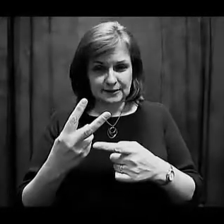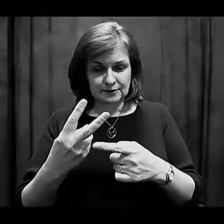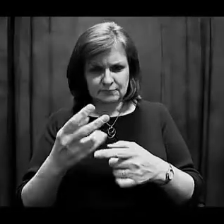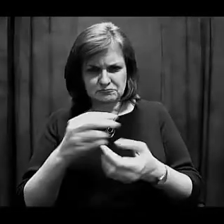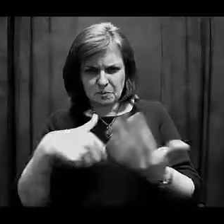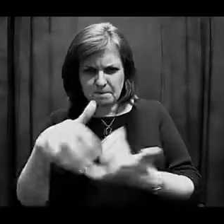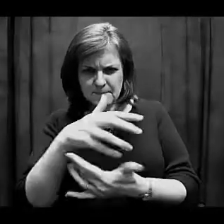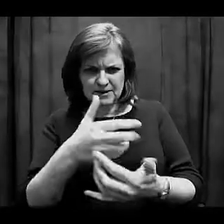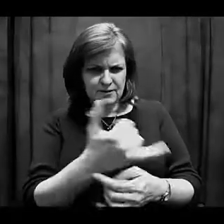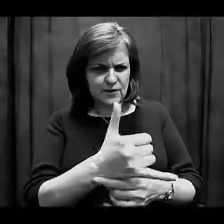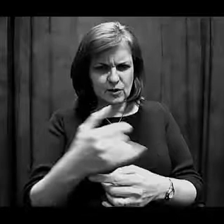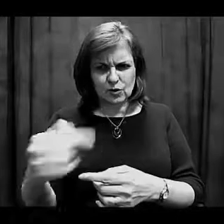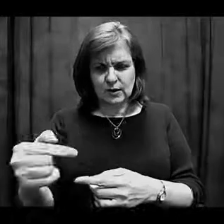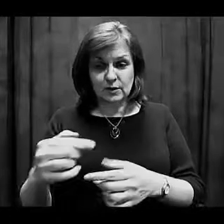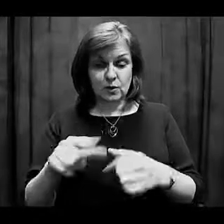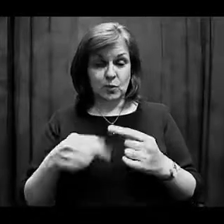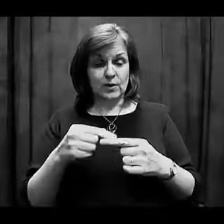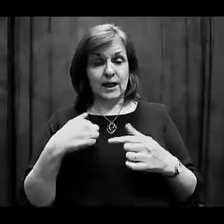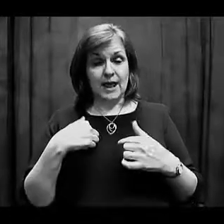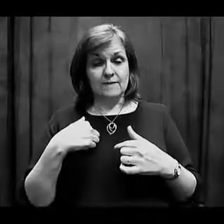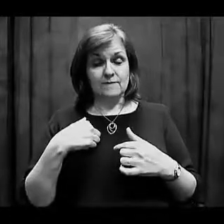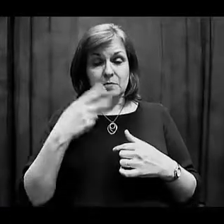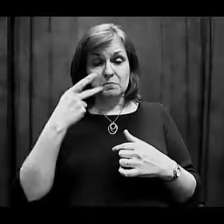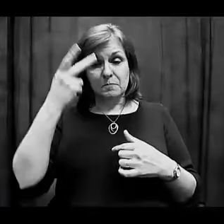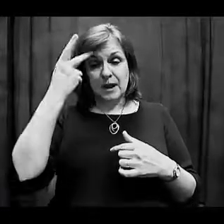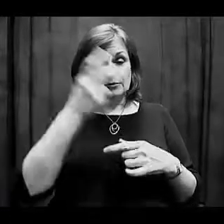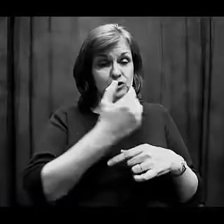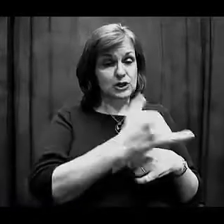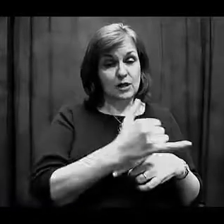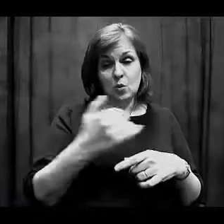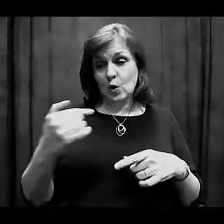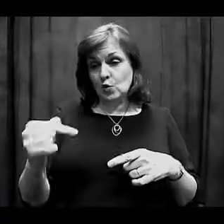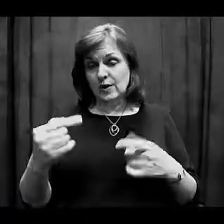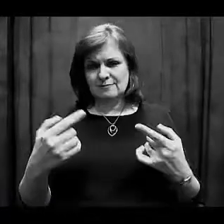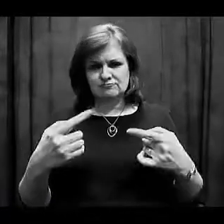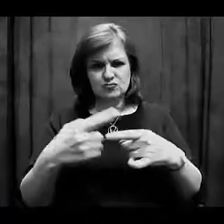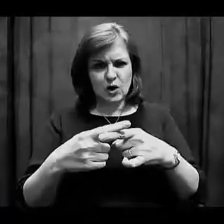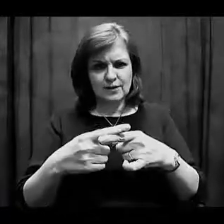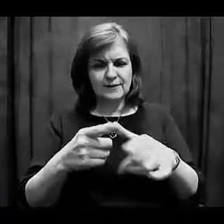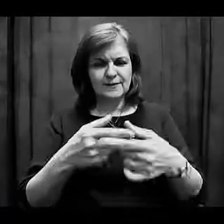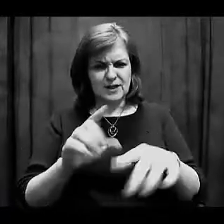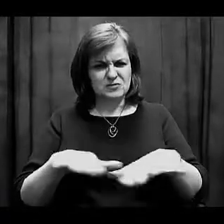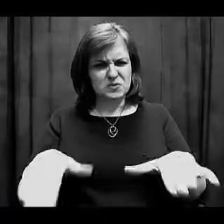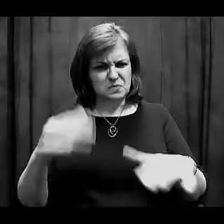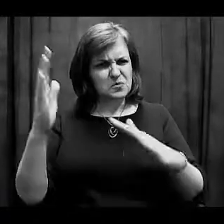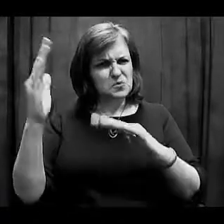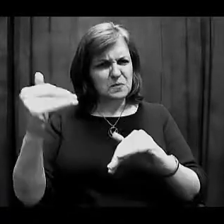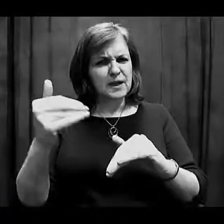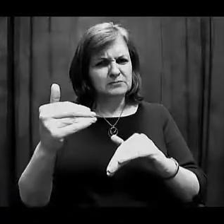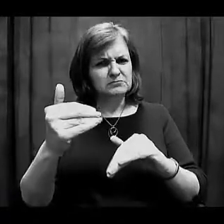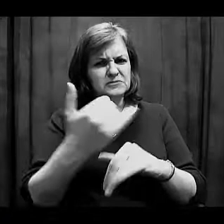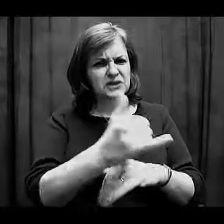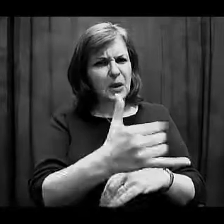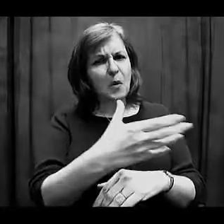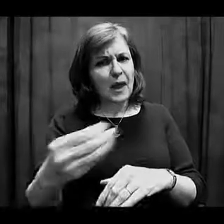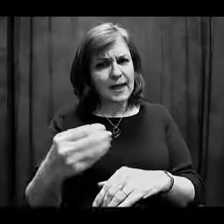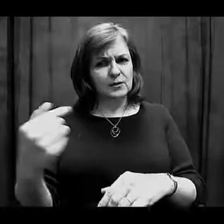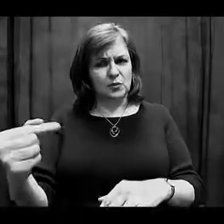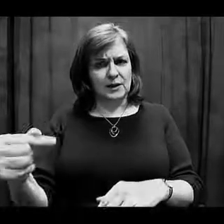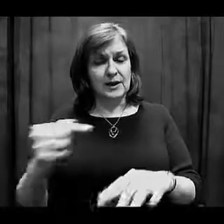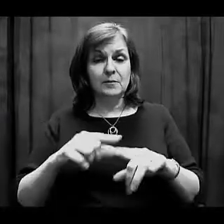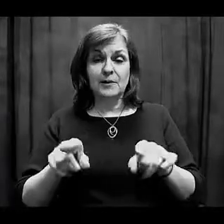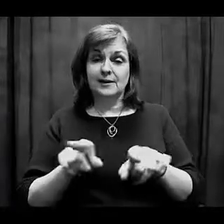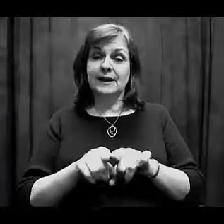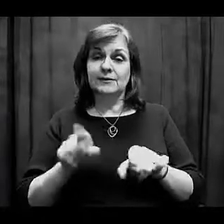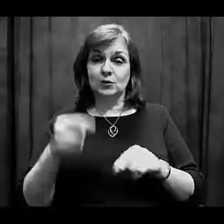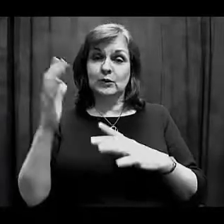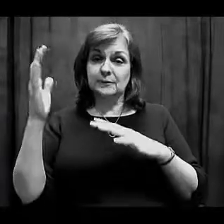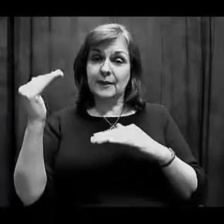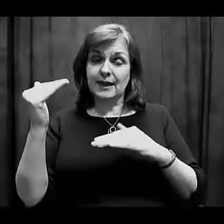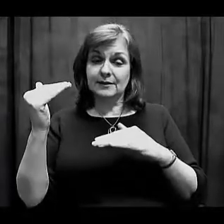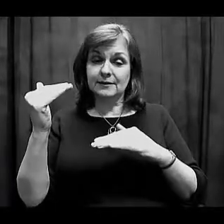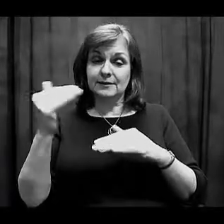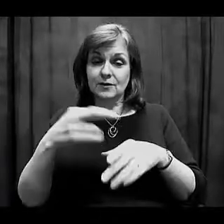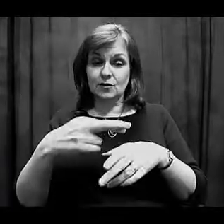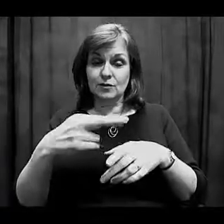if you have a yellow pea and you have a green pea you expect the kids to be some yellow and some green but as you might expect